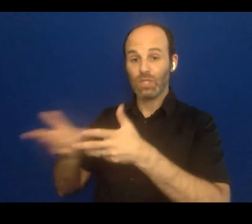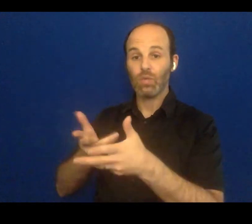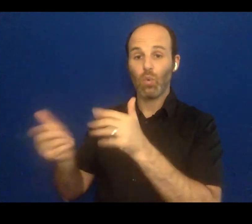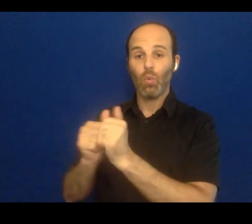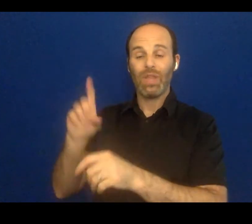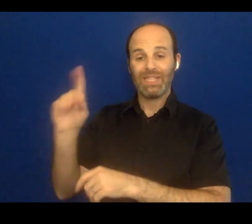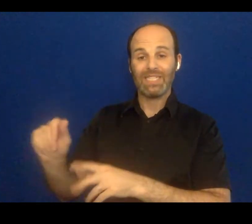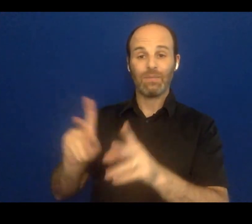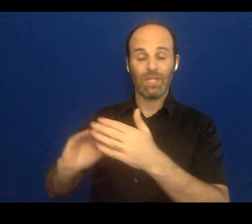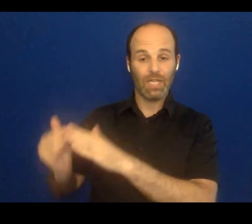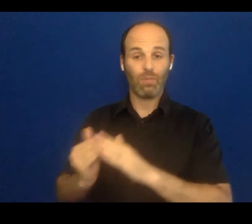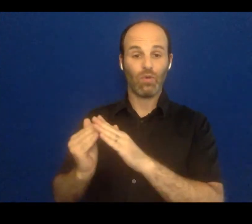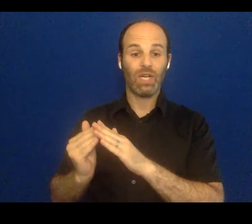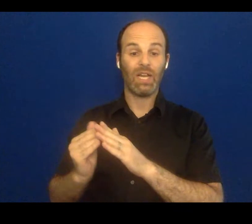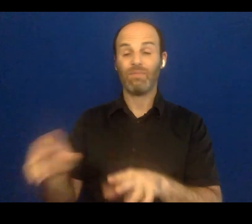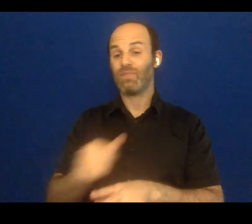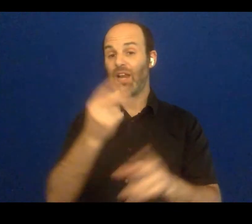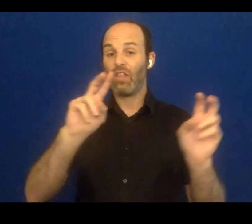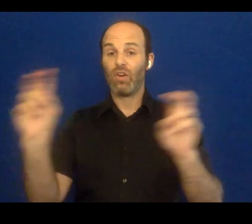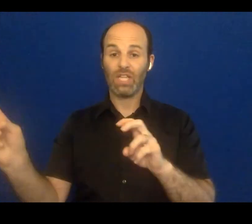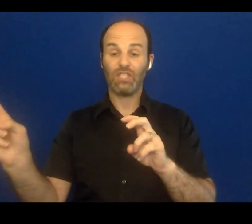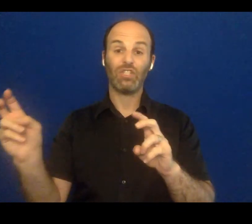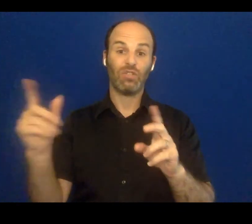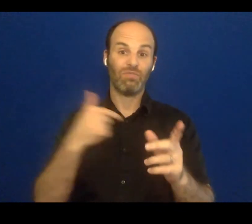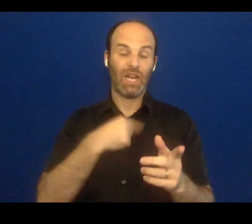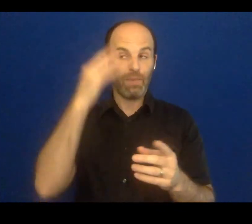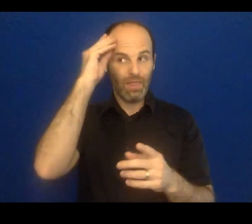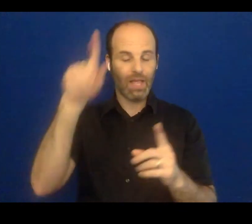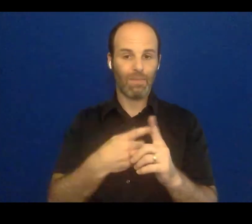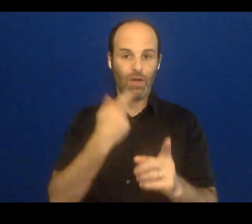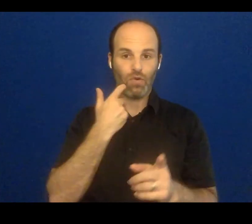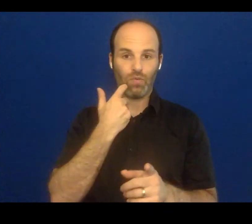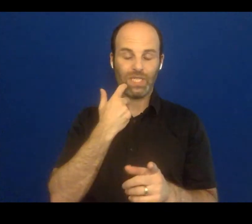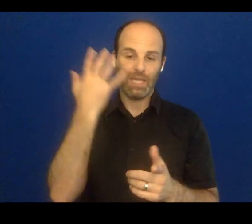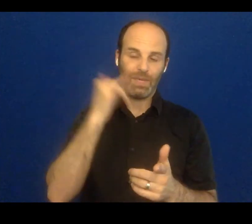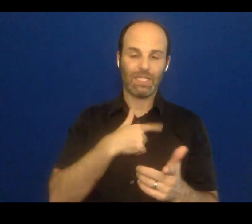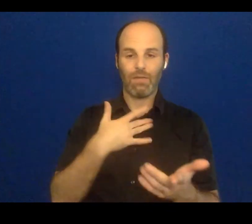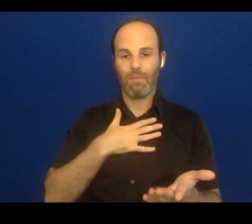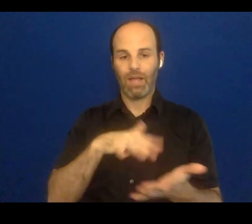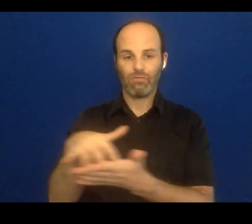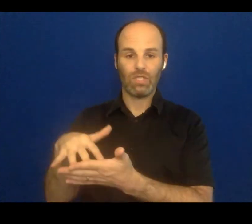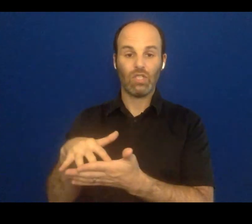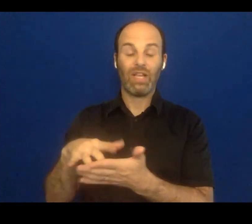ANOTHER ISSUE, ESPECIALLY ONE THAT I THINK ABOUT LATELY BECAUSE OF THE STUDIES THAT I AM